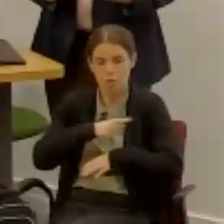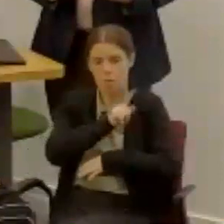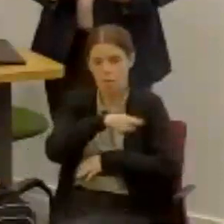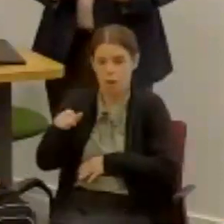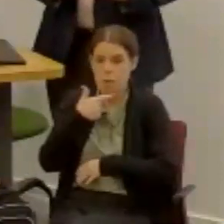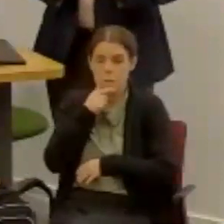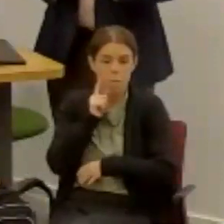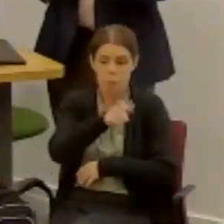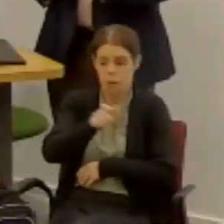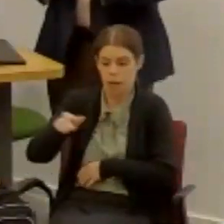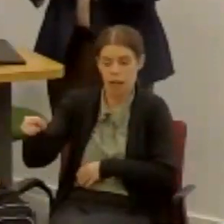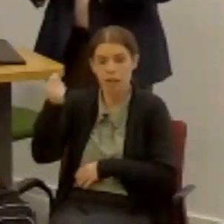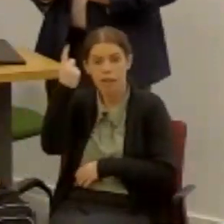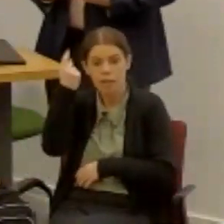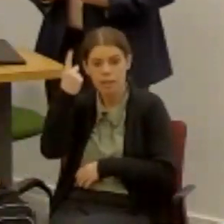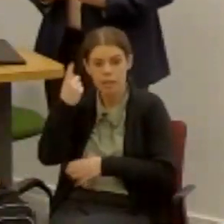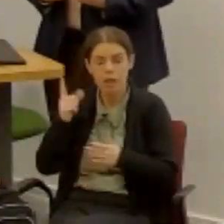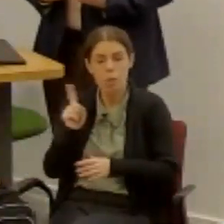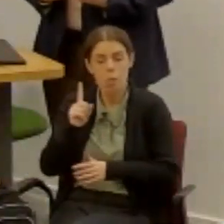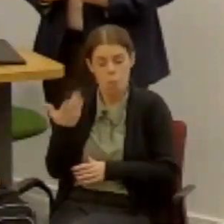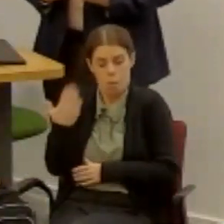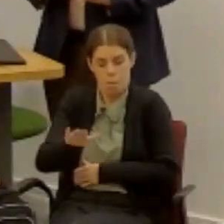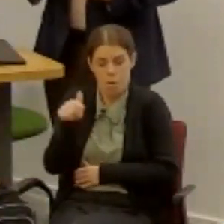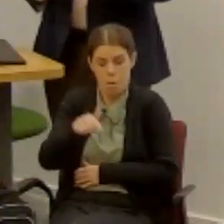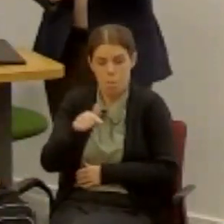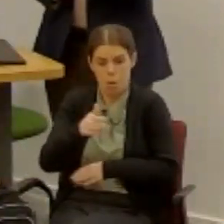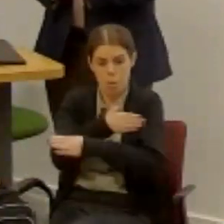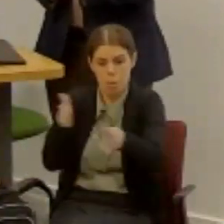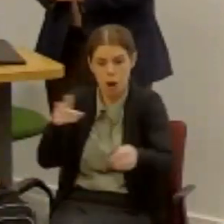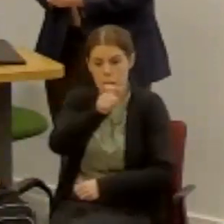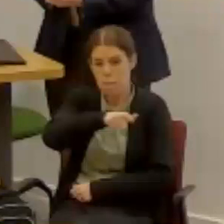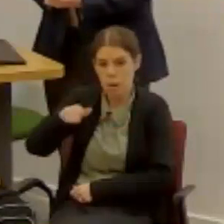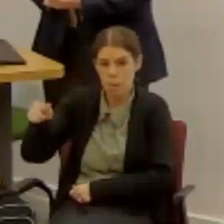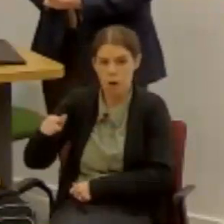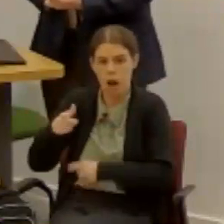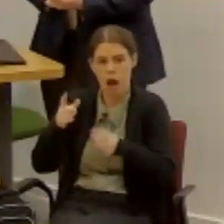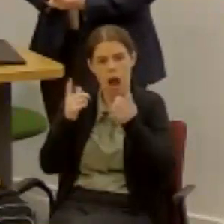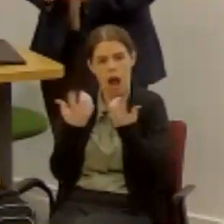and then based on what we get from that context for the wider public, how we turn it into some sort of policy.